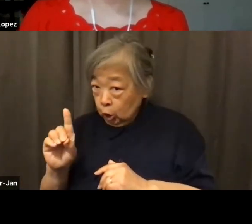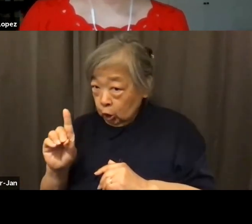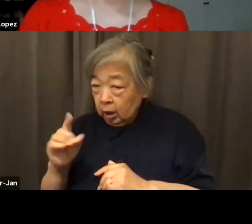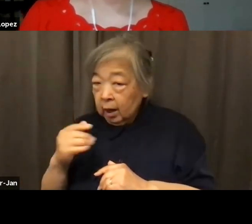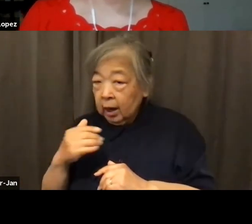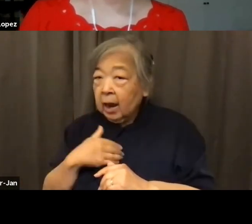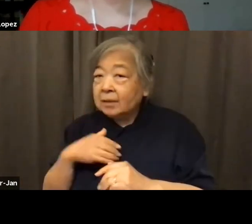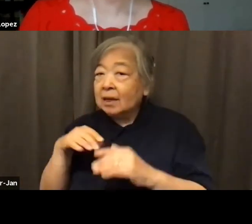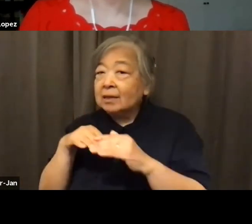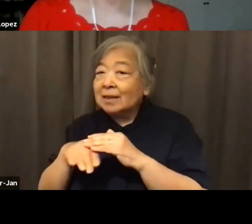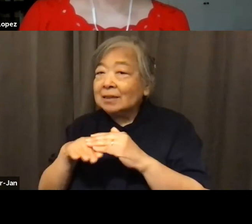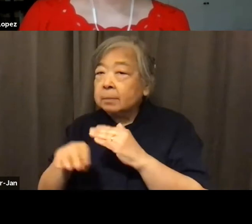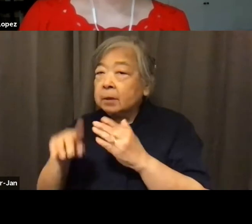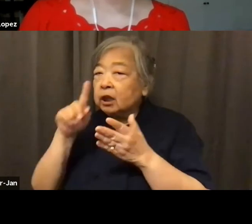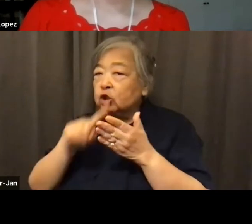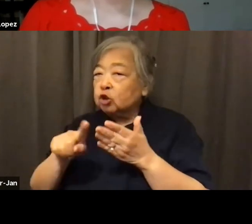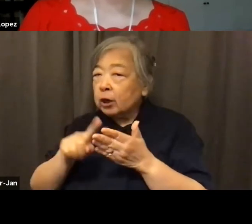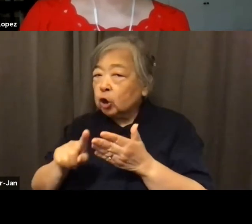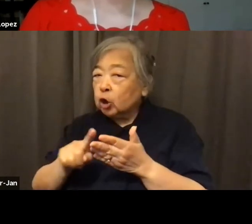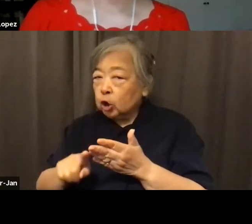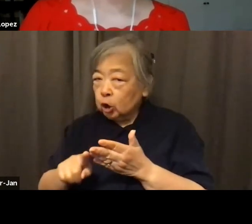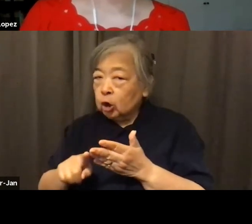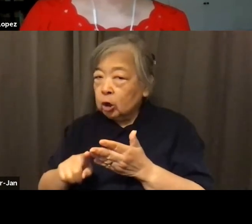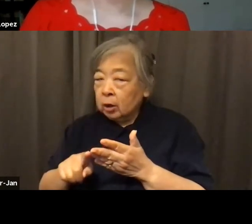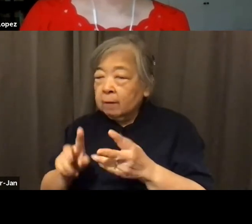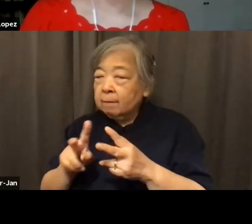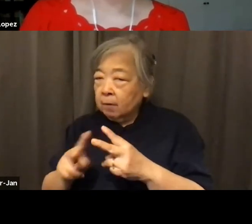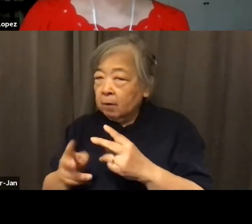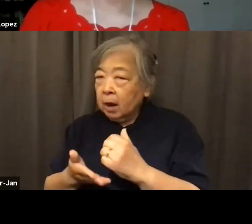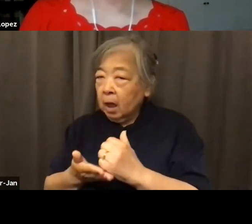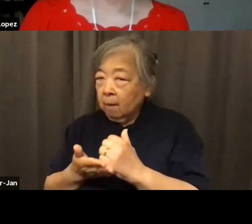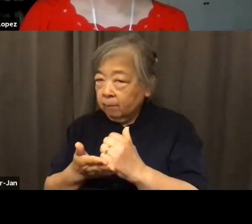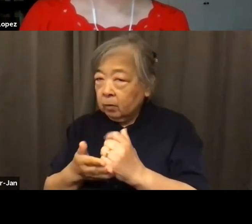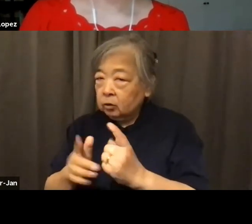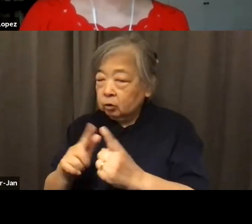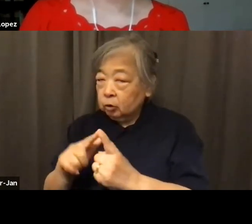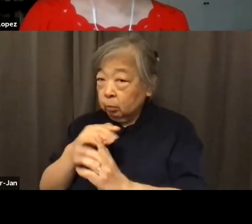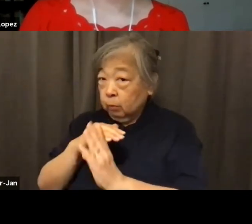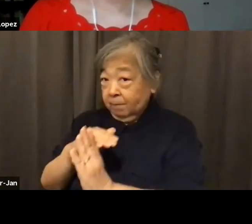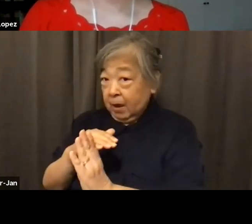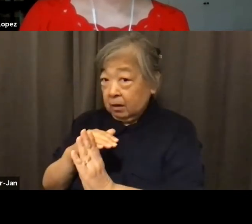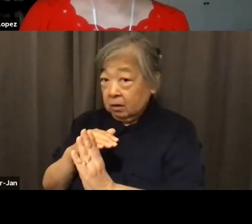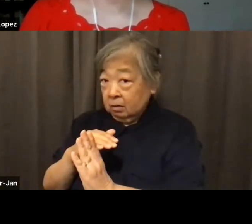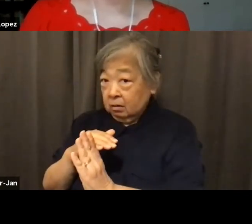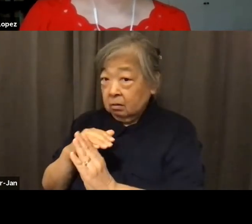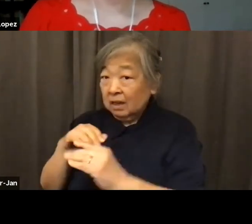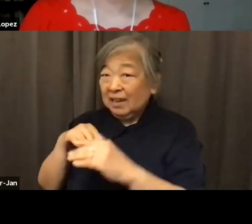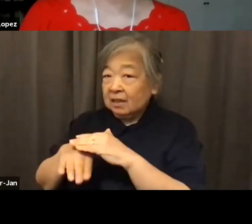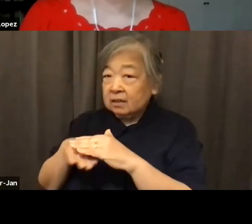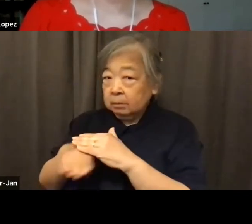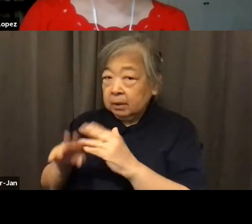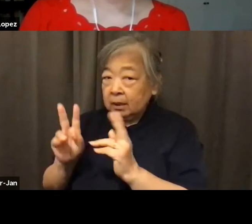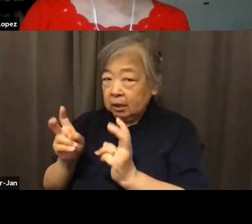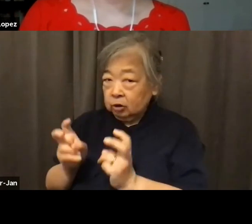checker that is really helpful to prevent accessibility issues from occurring within